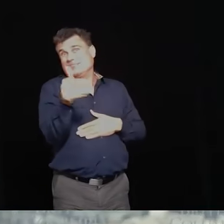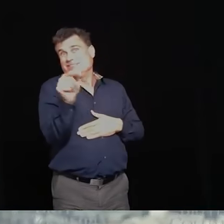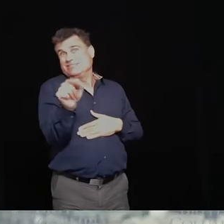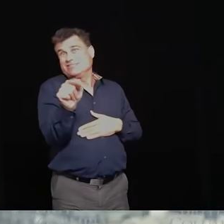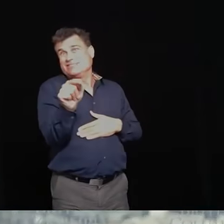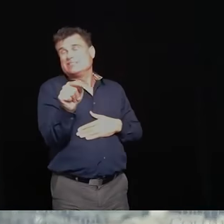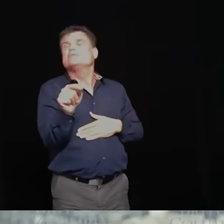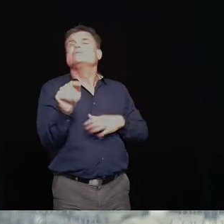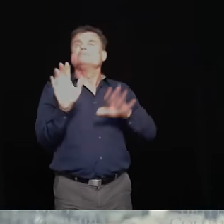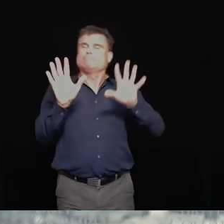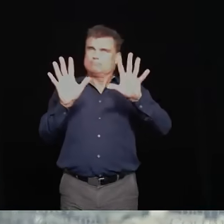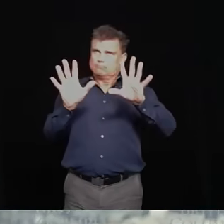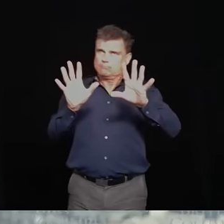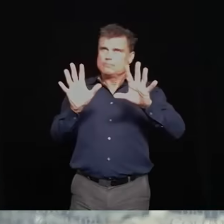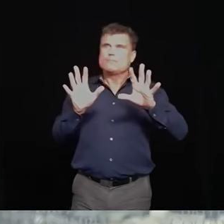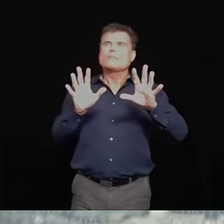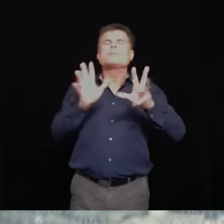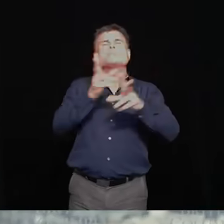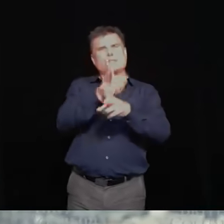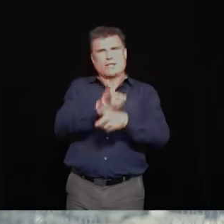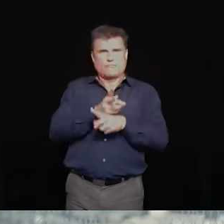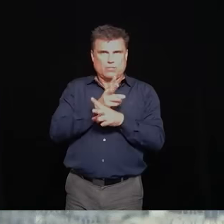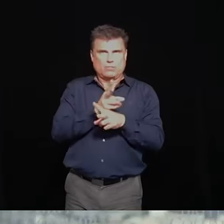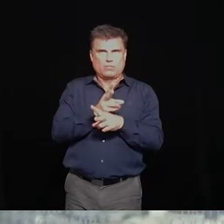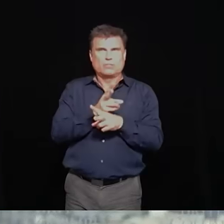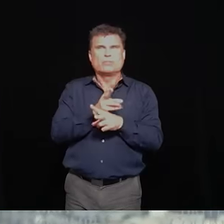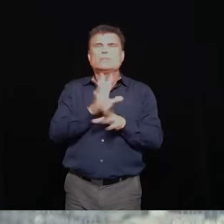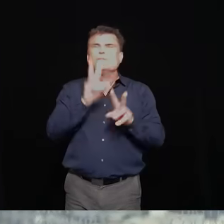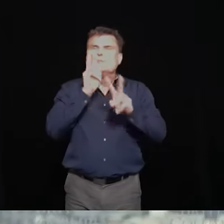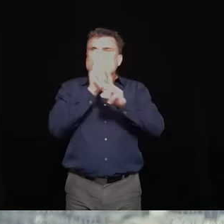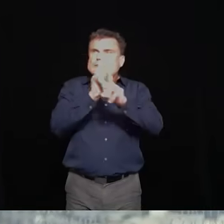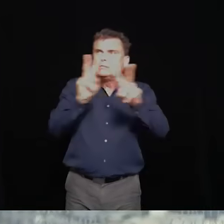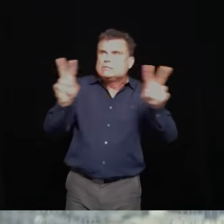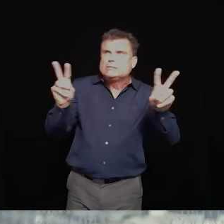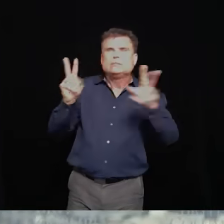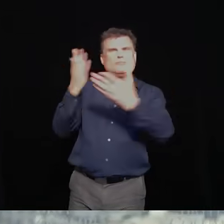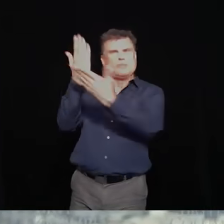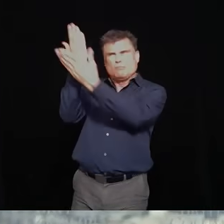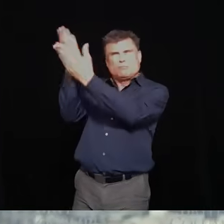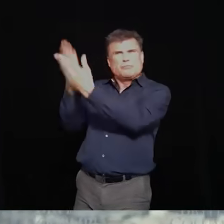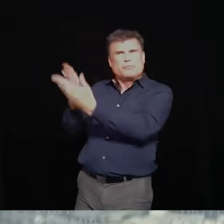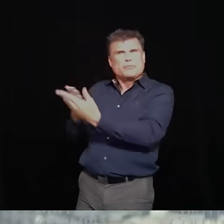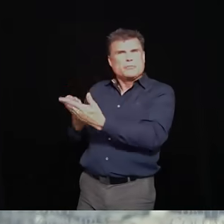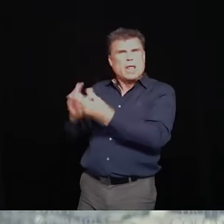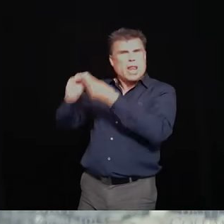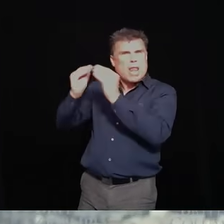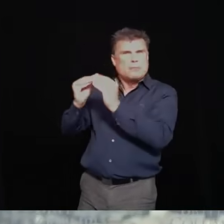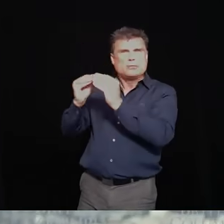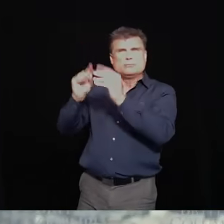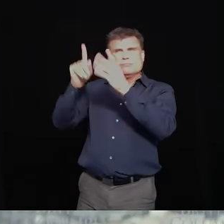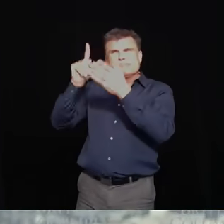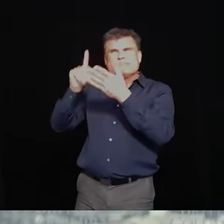1175 active cases in DC and I want to express my sense of gratitude and support for all of those